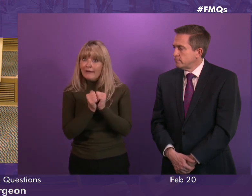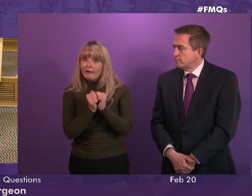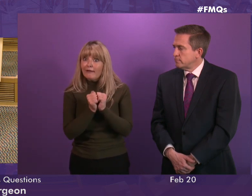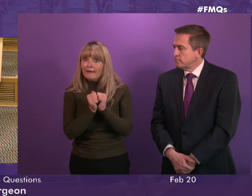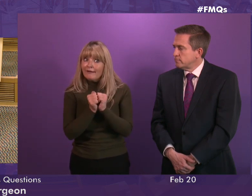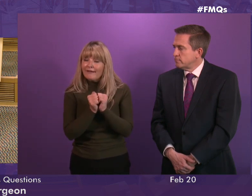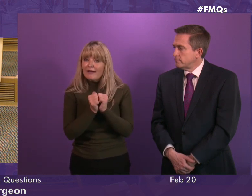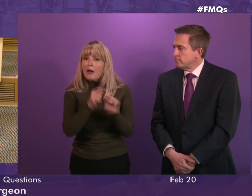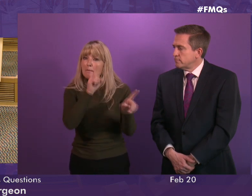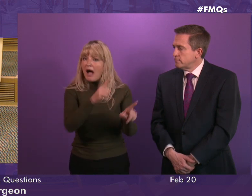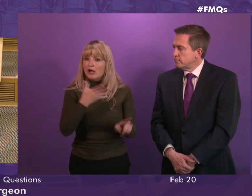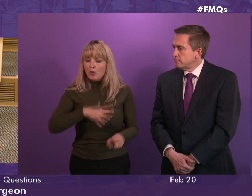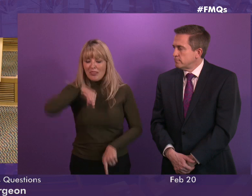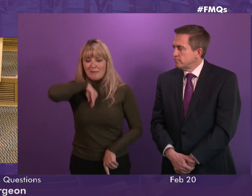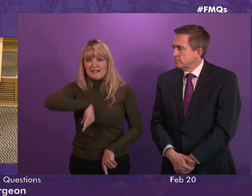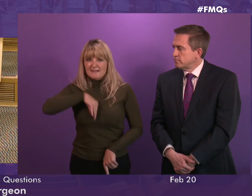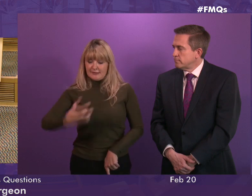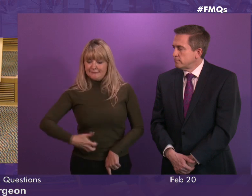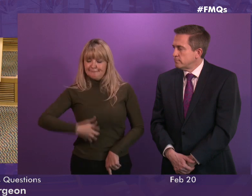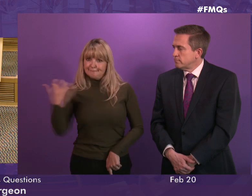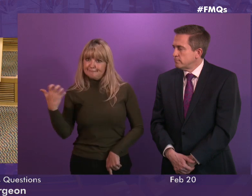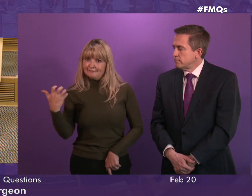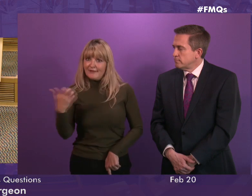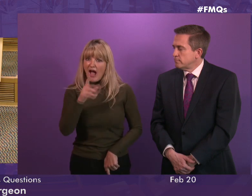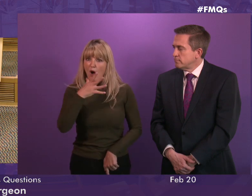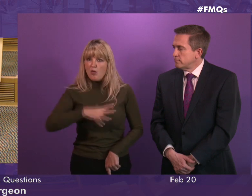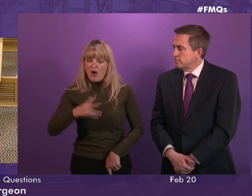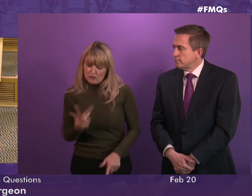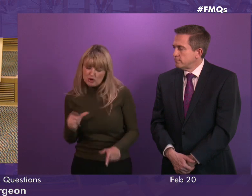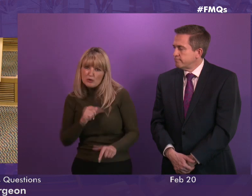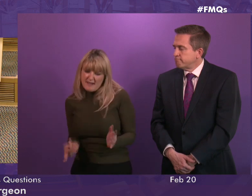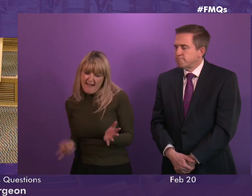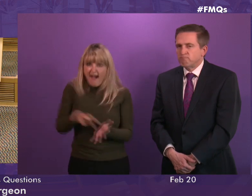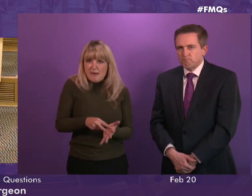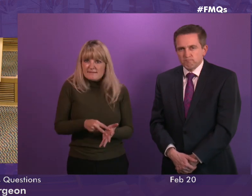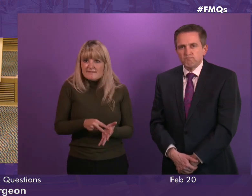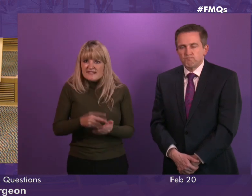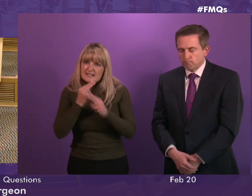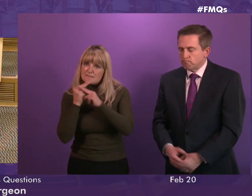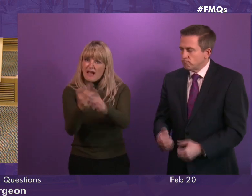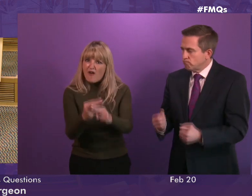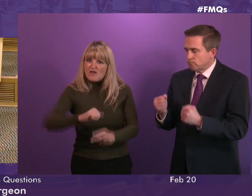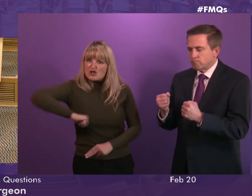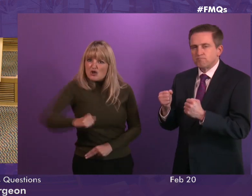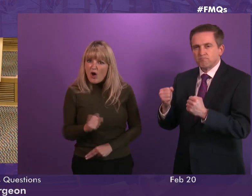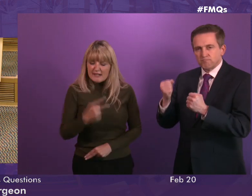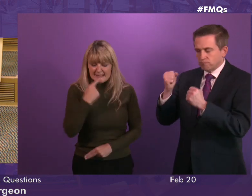being quietly livid, should the Scottish Tories not be standing up for Scotland and doing something about it?